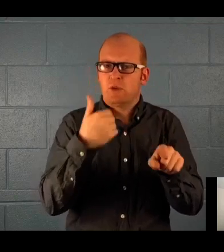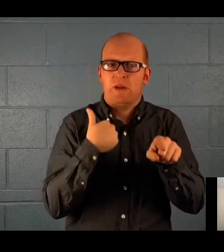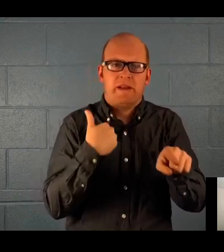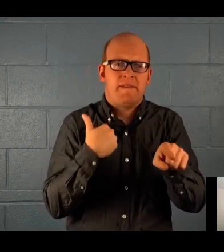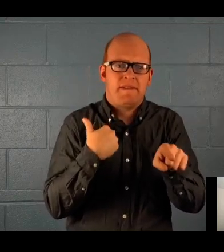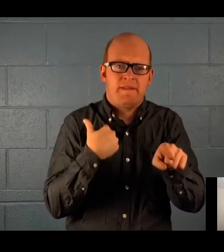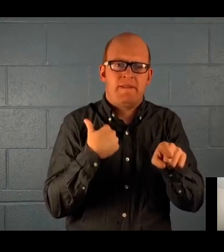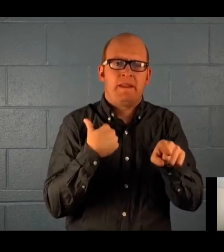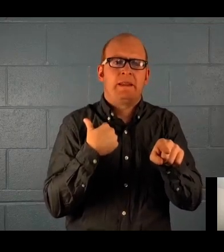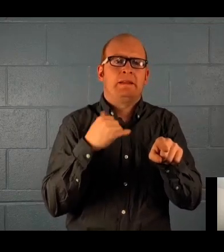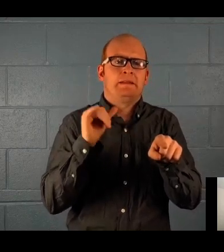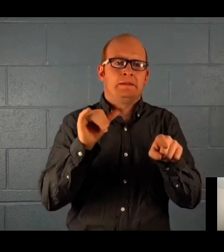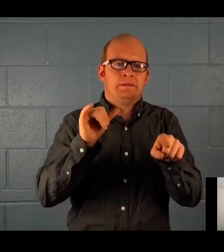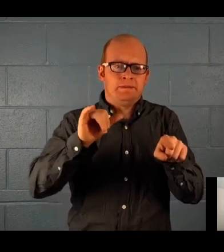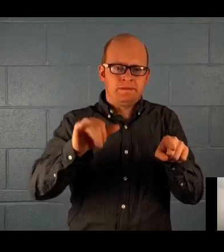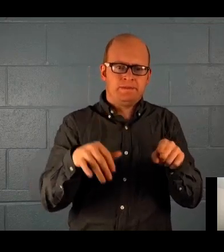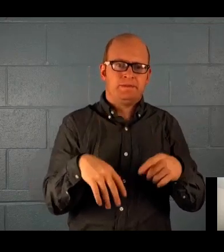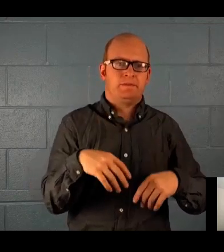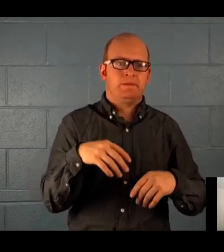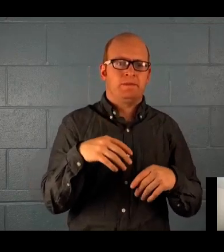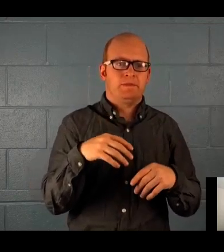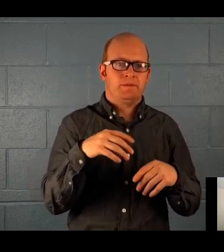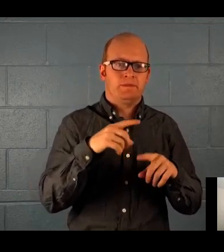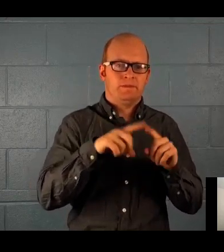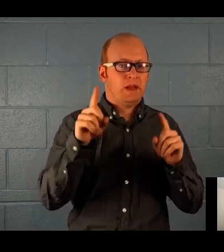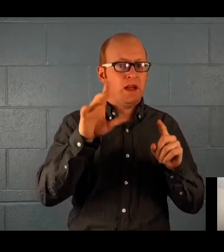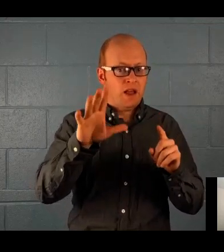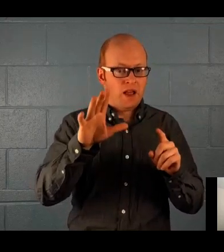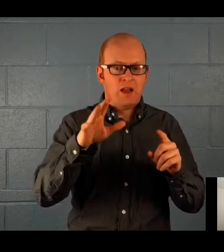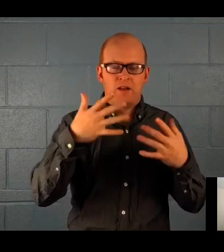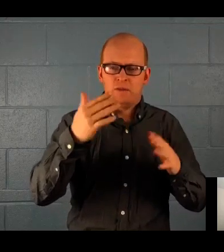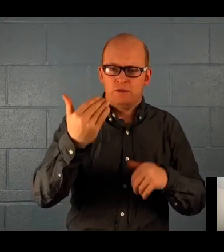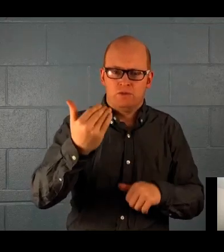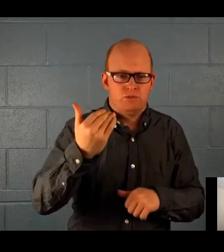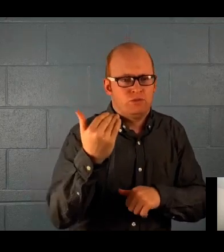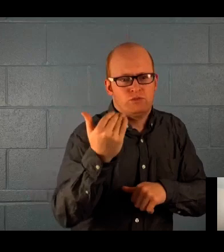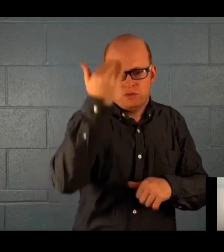However, there is no question that myosin VIIA is expressed